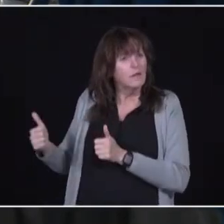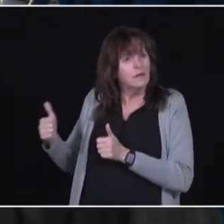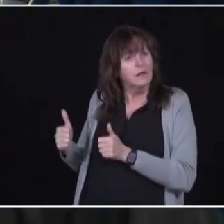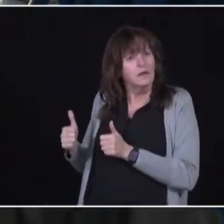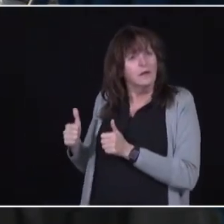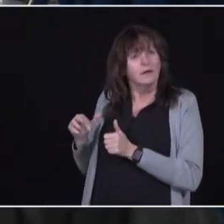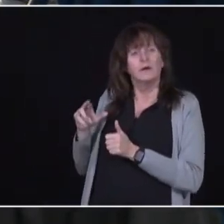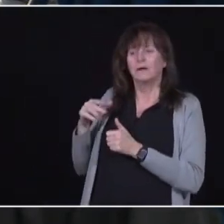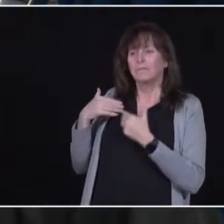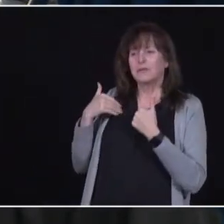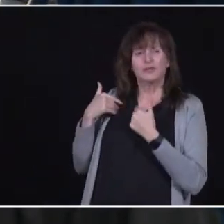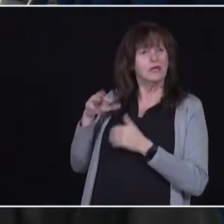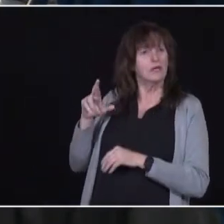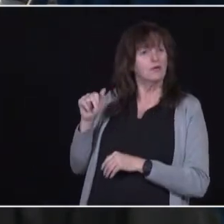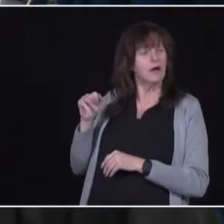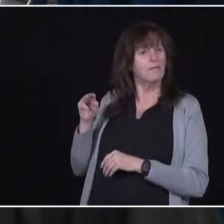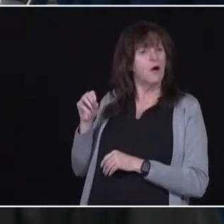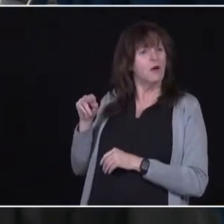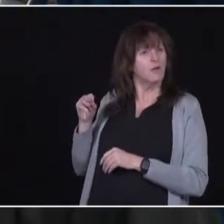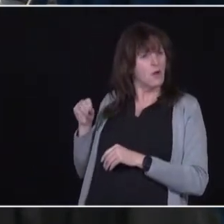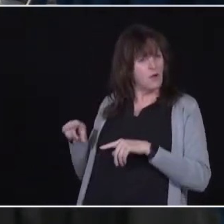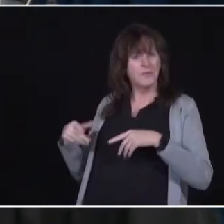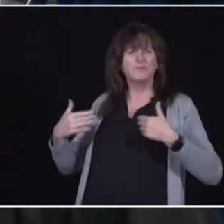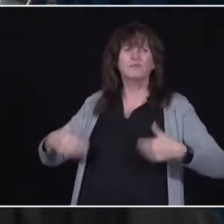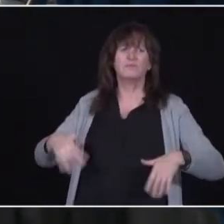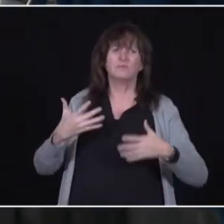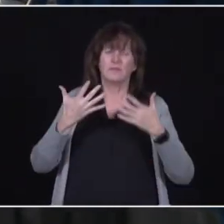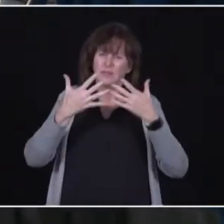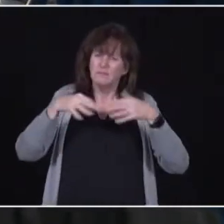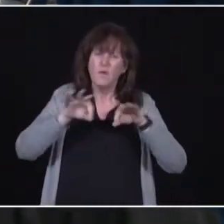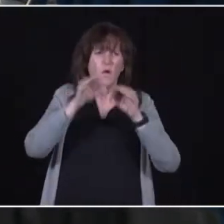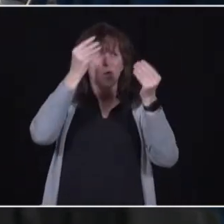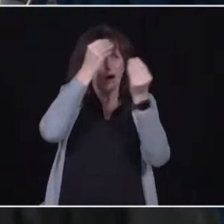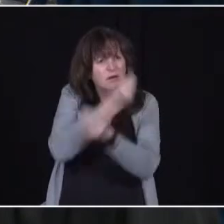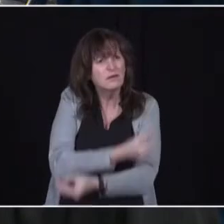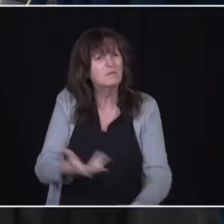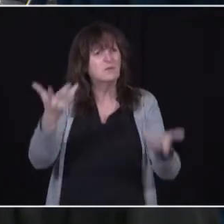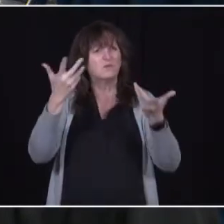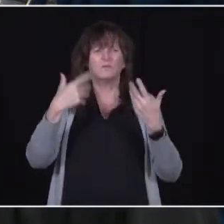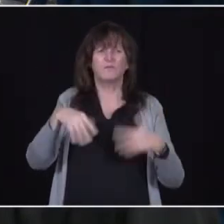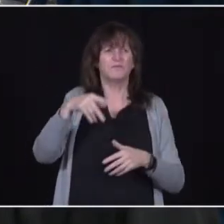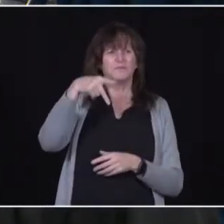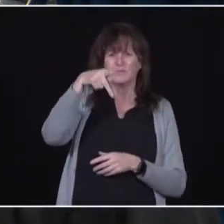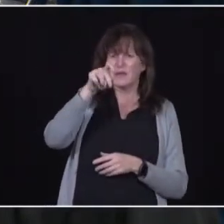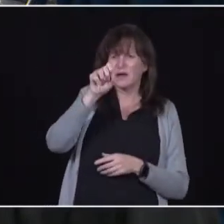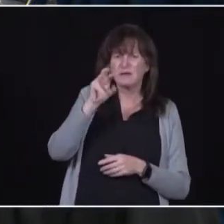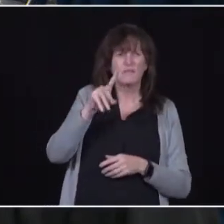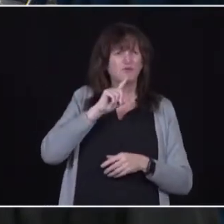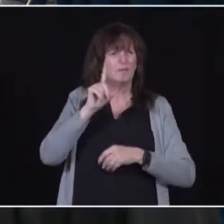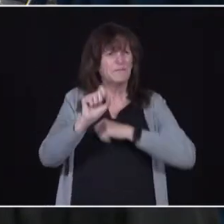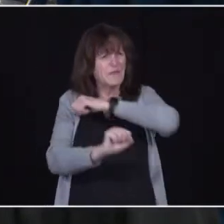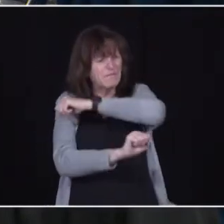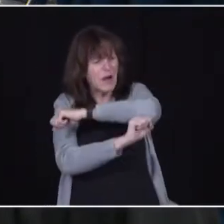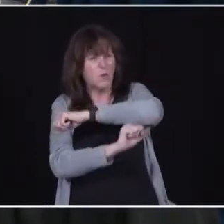PSW's are the backbone of long-term care and do vital work every day